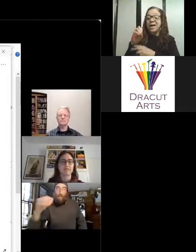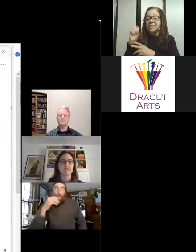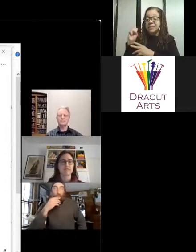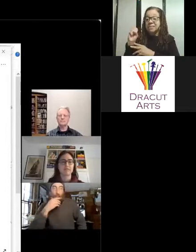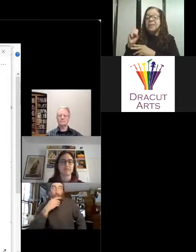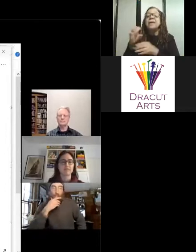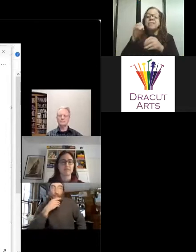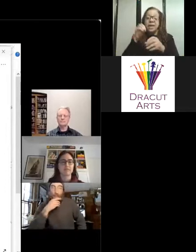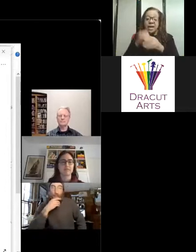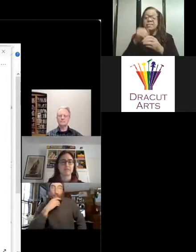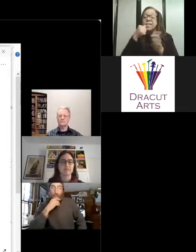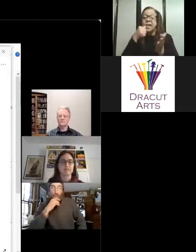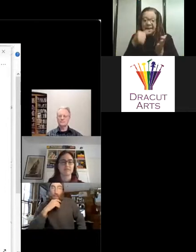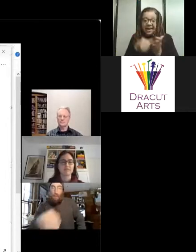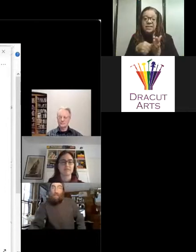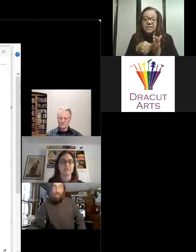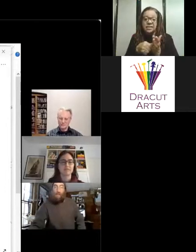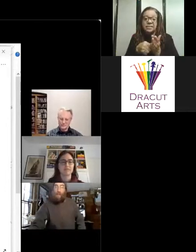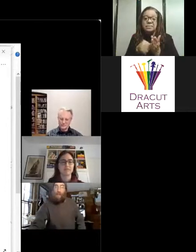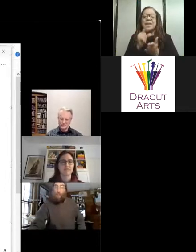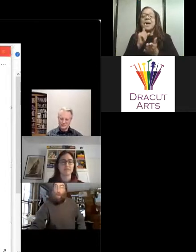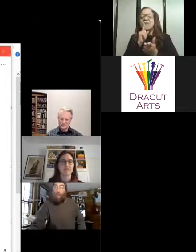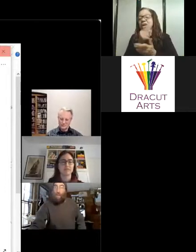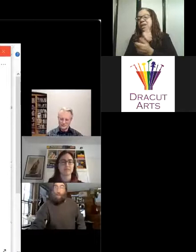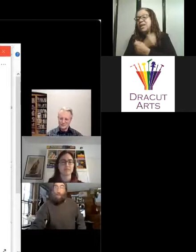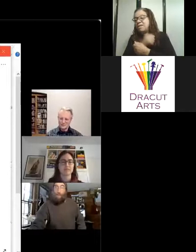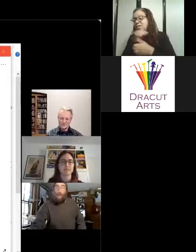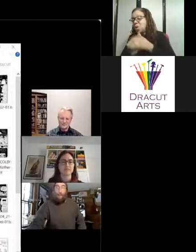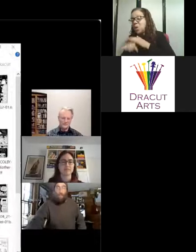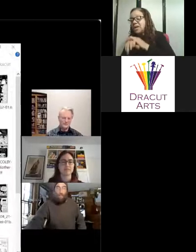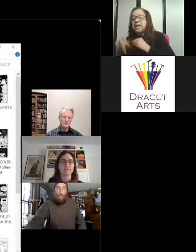love having the job of going in and figuring out what they may have looked